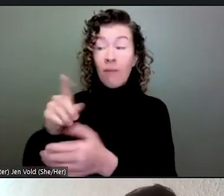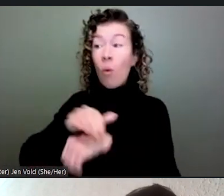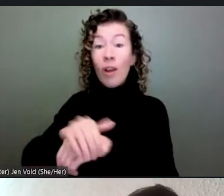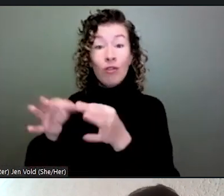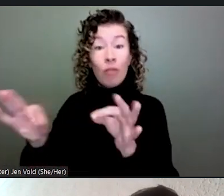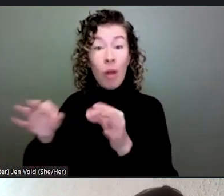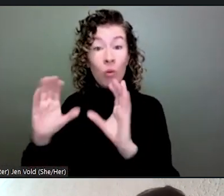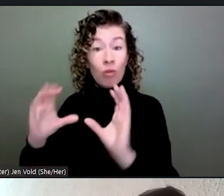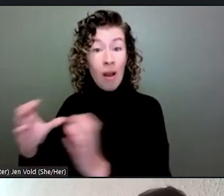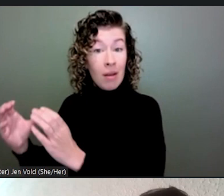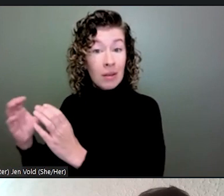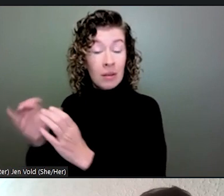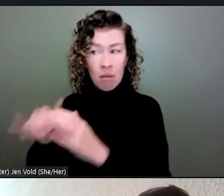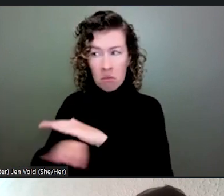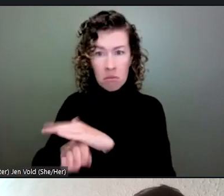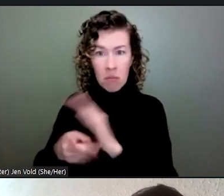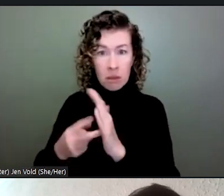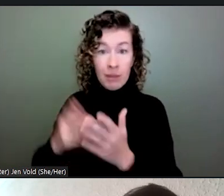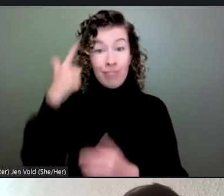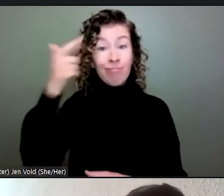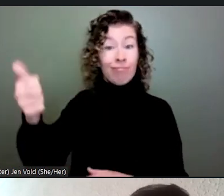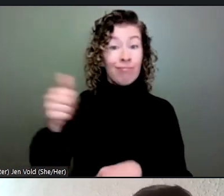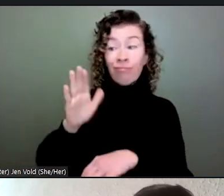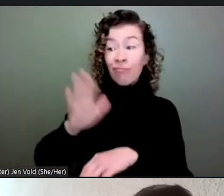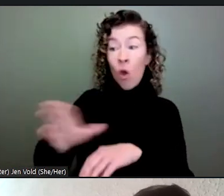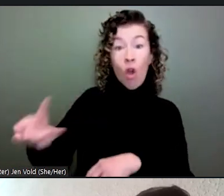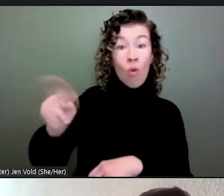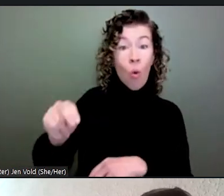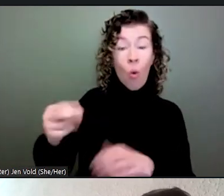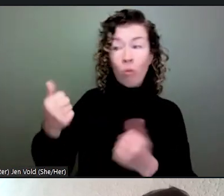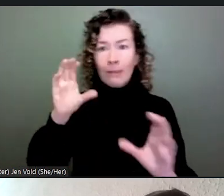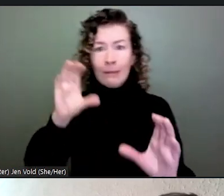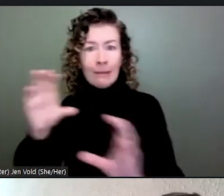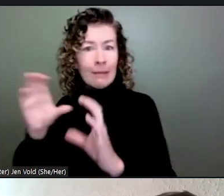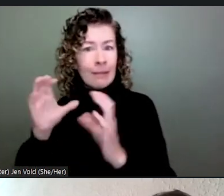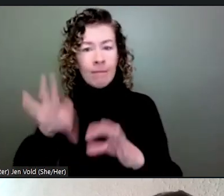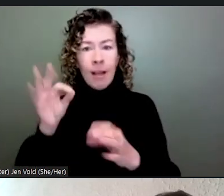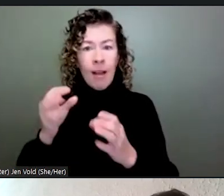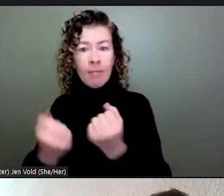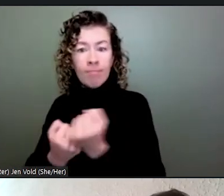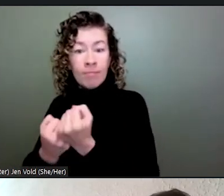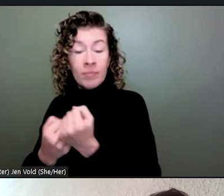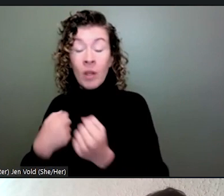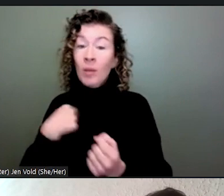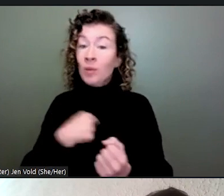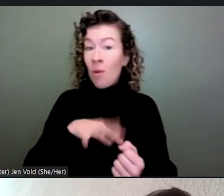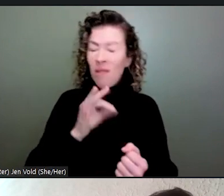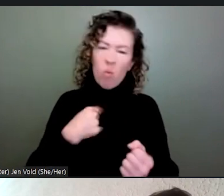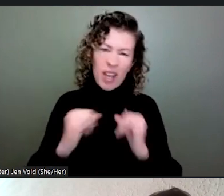And so that effectively means people are on their own in terms of trying to find support. Now, we found because we interviewed I think it was 90,